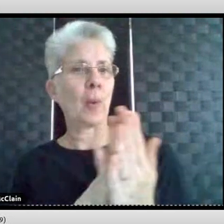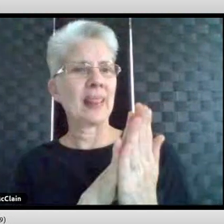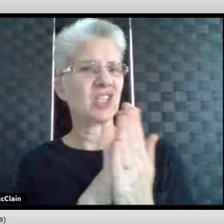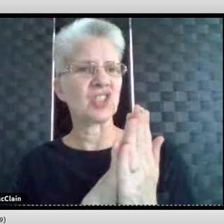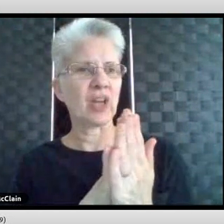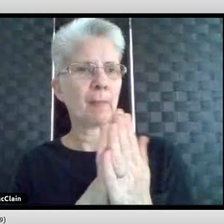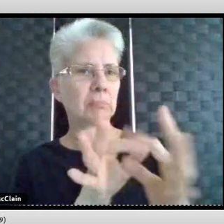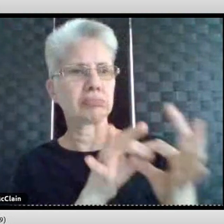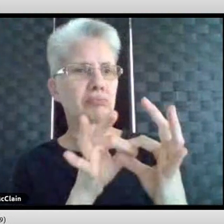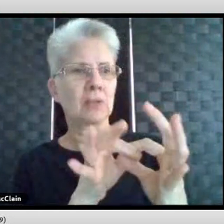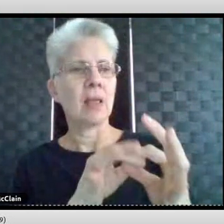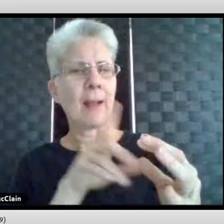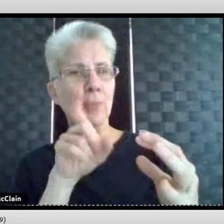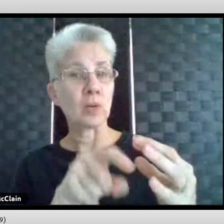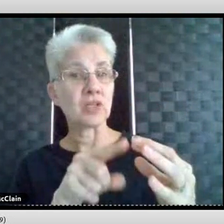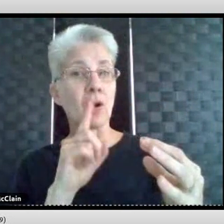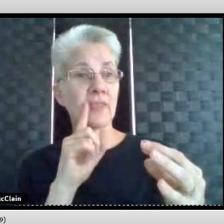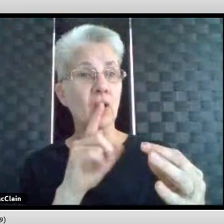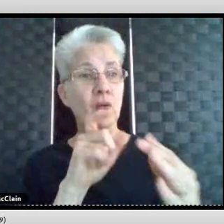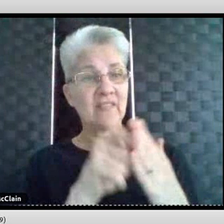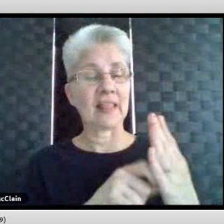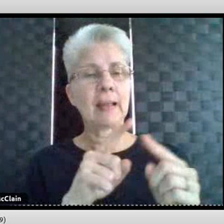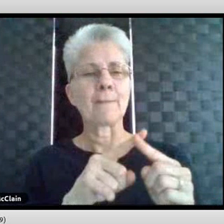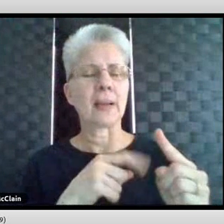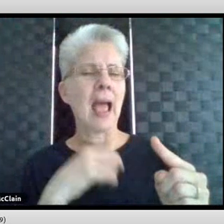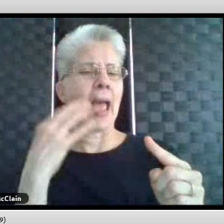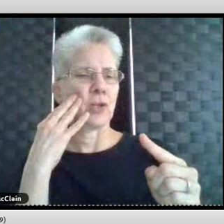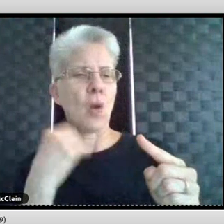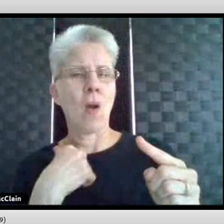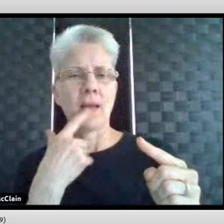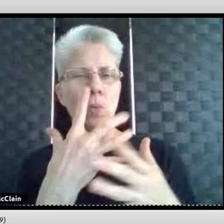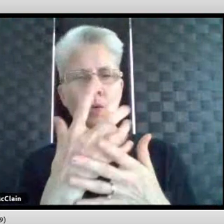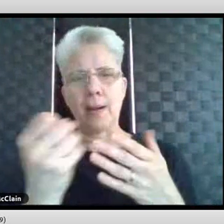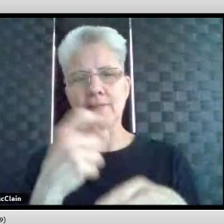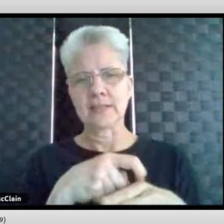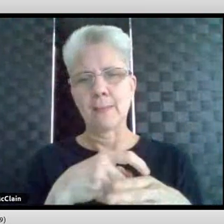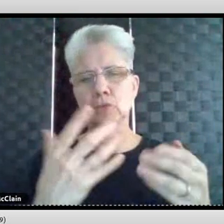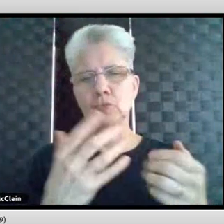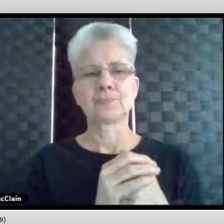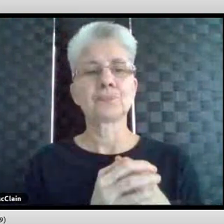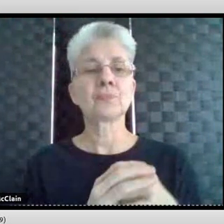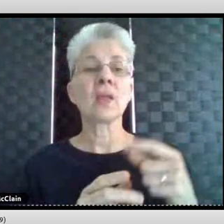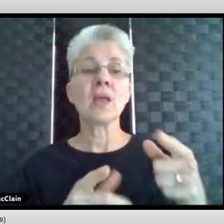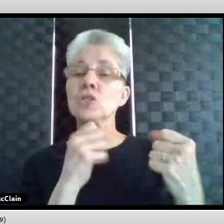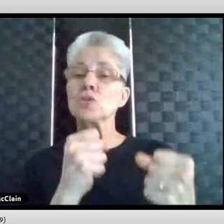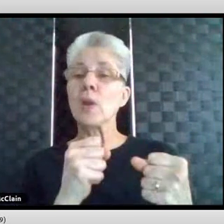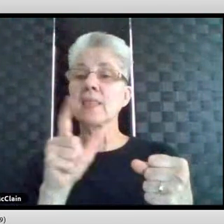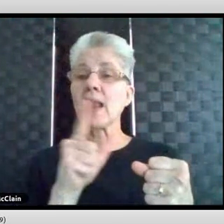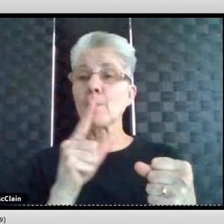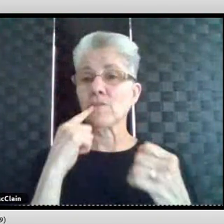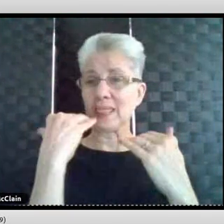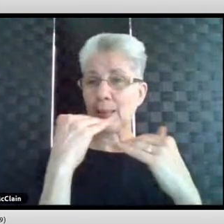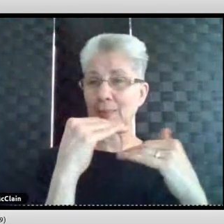and I put the question make up there to have you fill them in, but I don't want to run out of time here. The strength for the library for limitations --